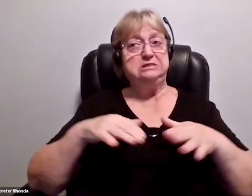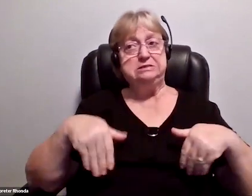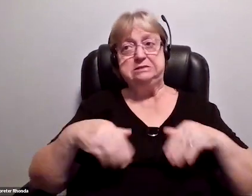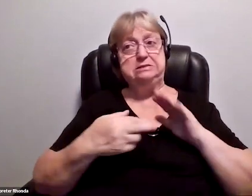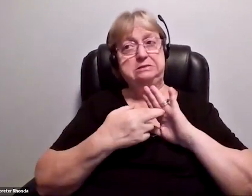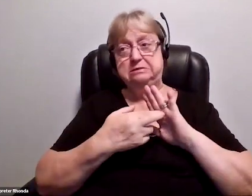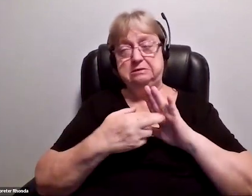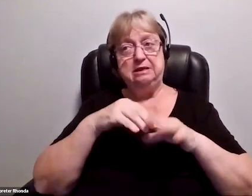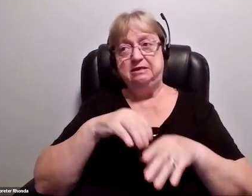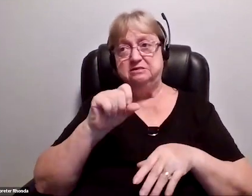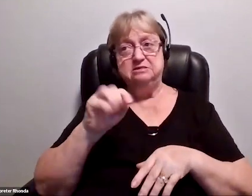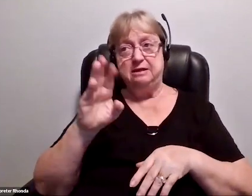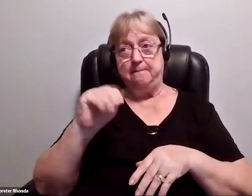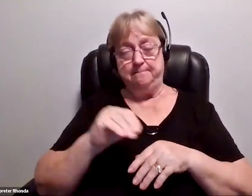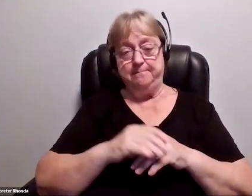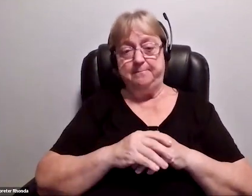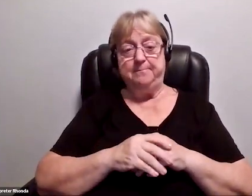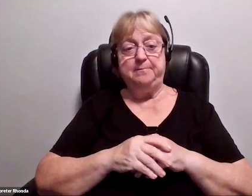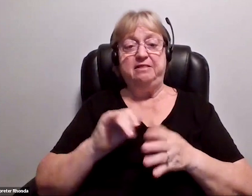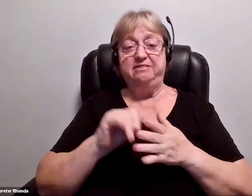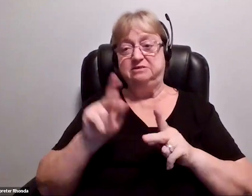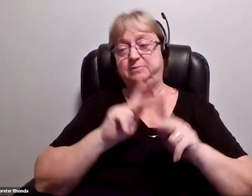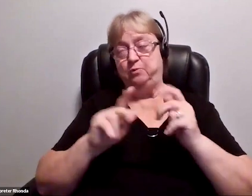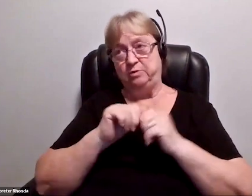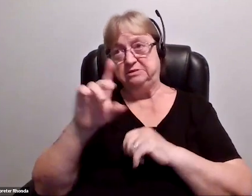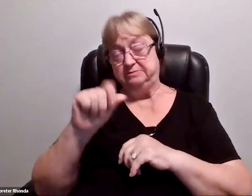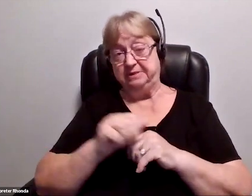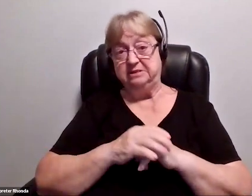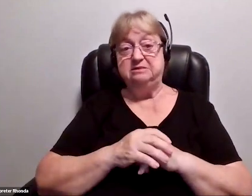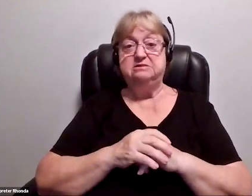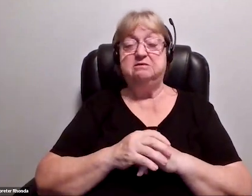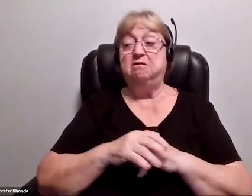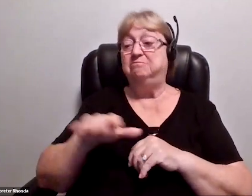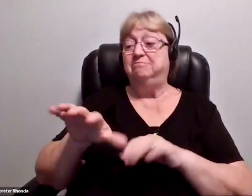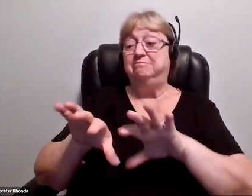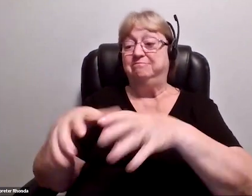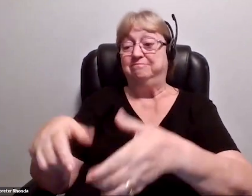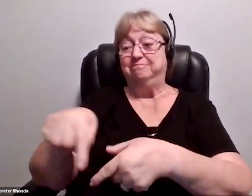that is people with disabilities. Those people are almost always in a worse situation